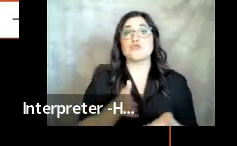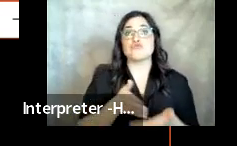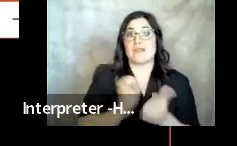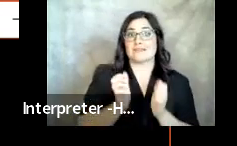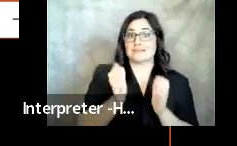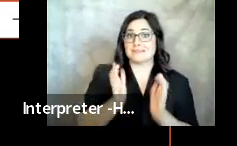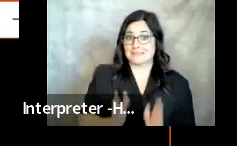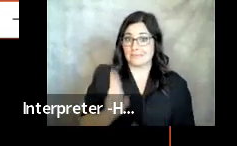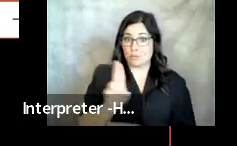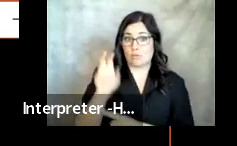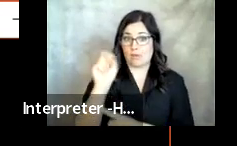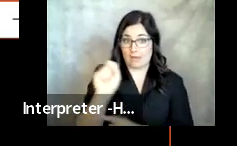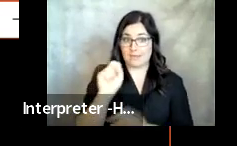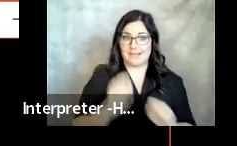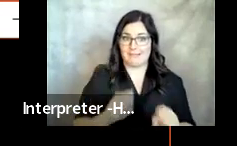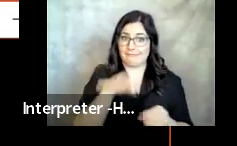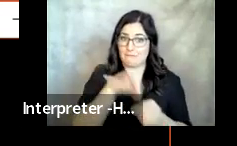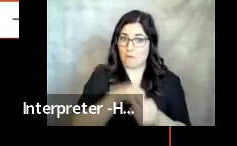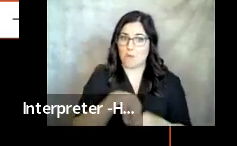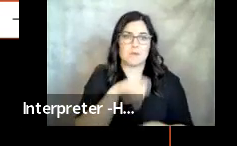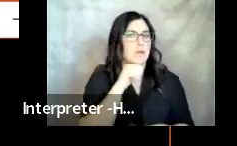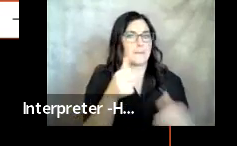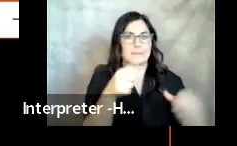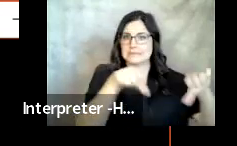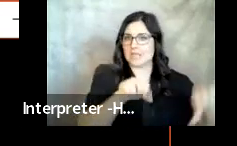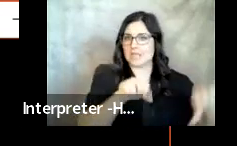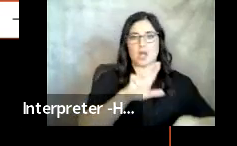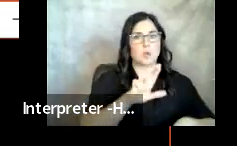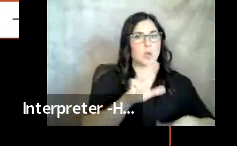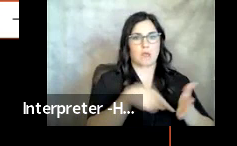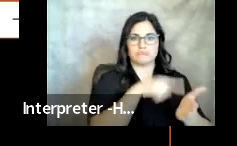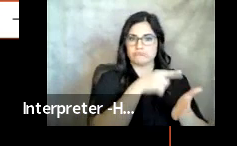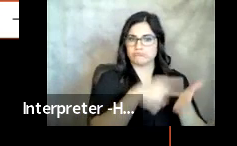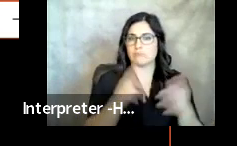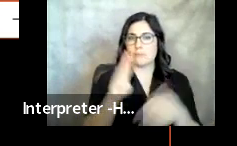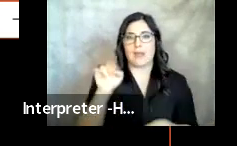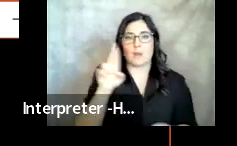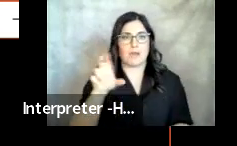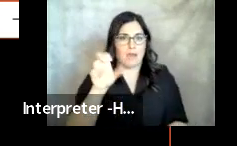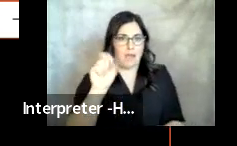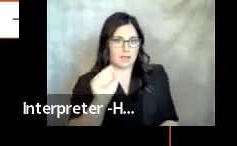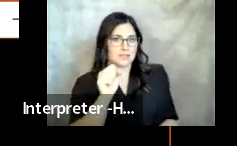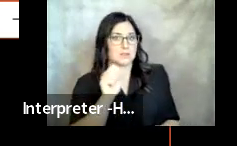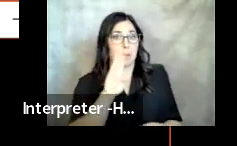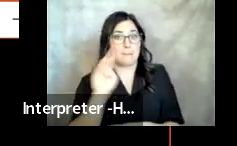Of the United States to vote shall not be. Denied or abridged. By the United States, not by the national government.